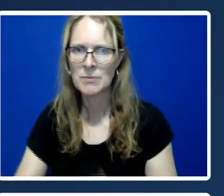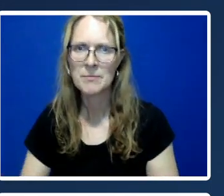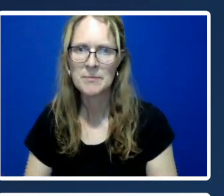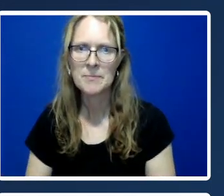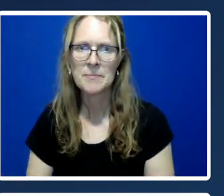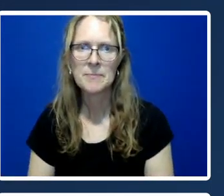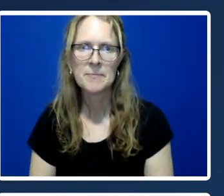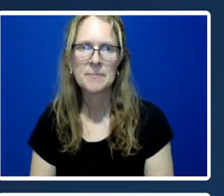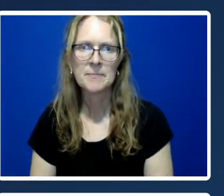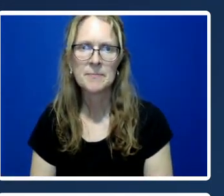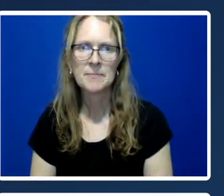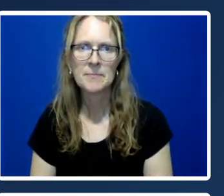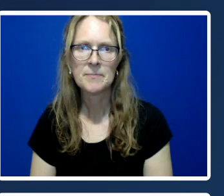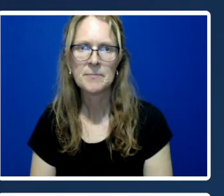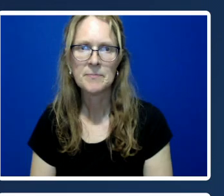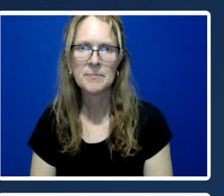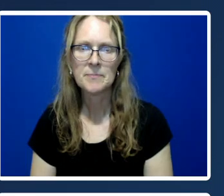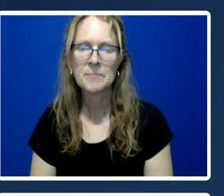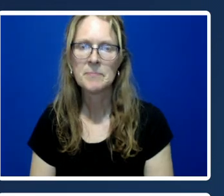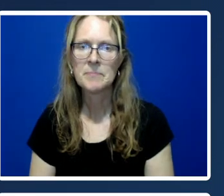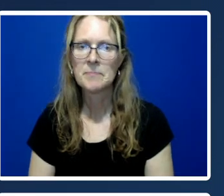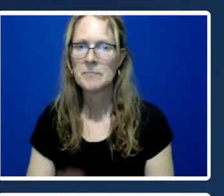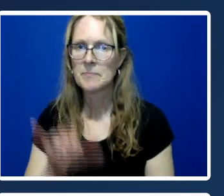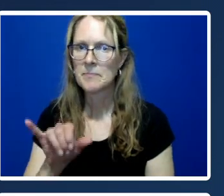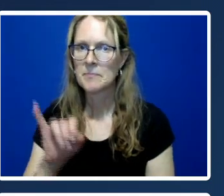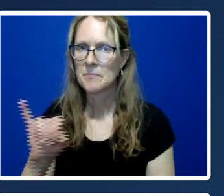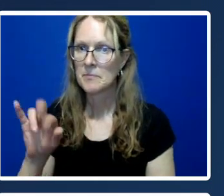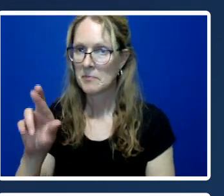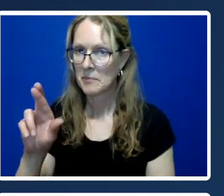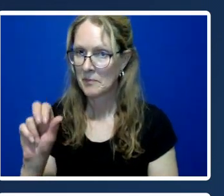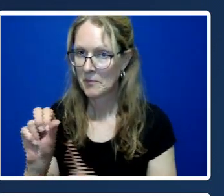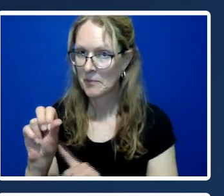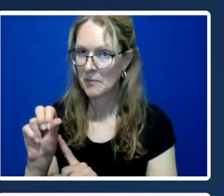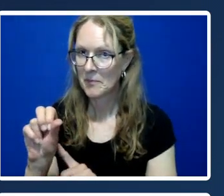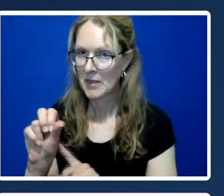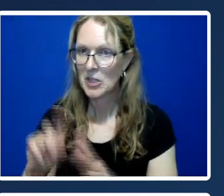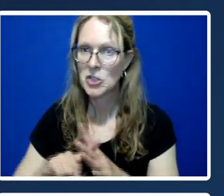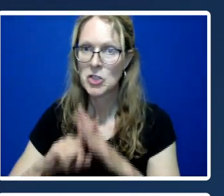Youth Innovation in Rural America starts -- started with the Cooper Hewitt Smithsonian